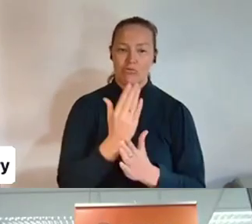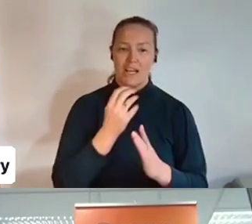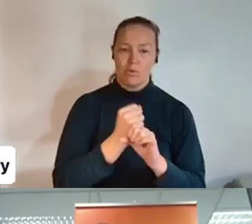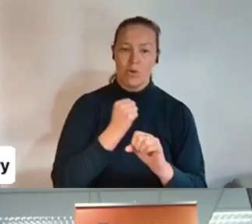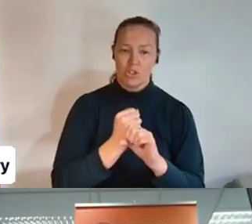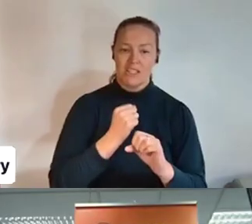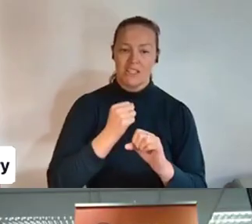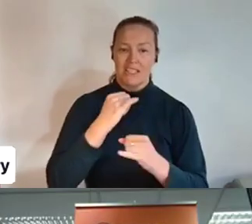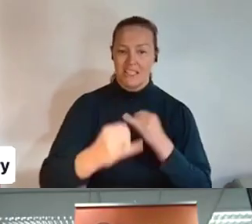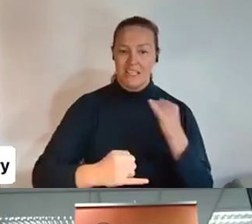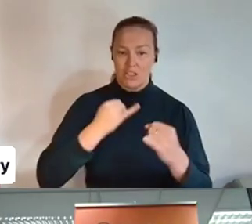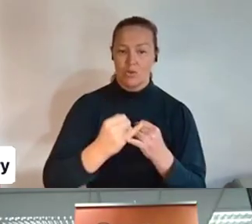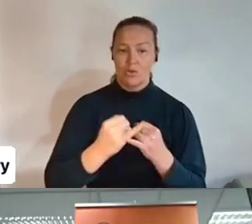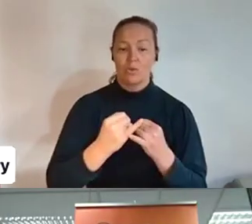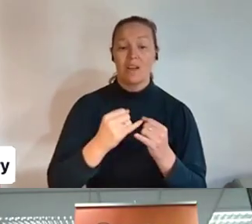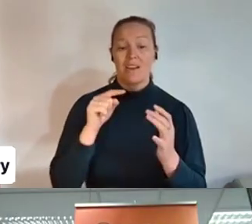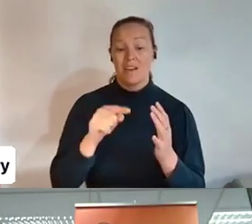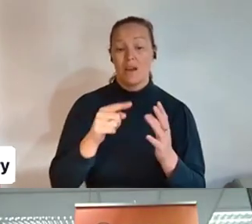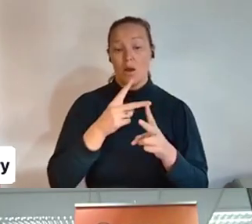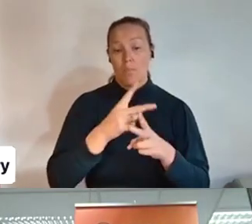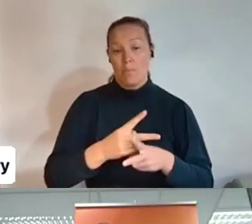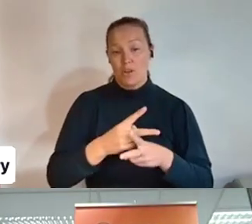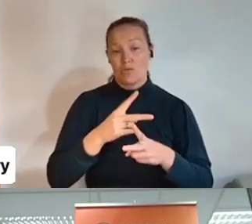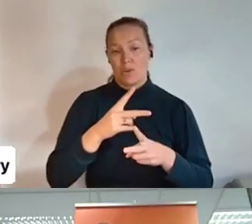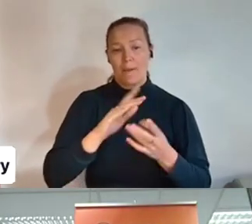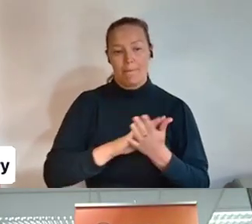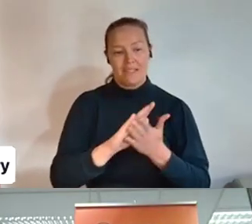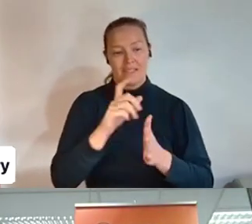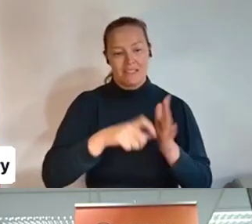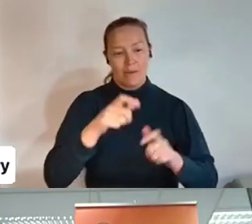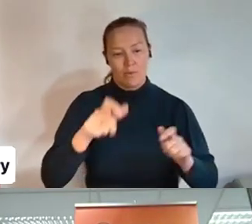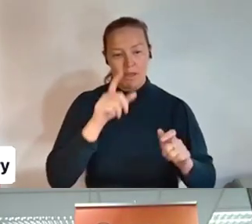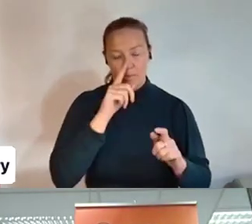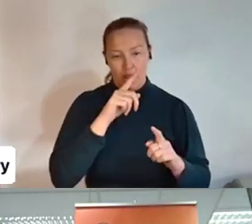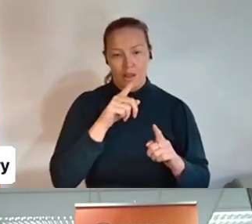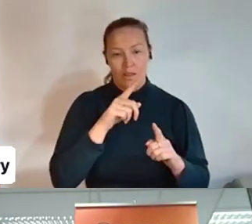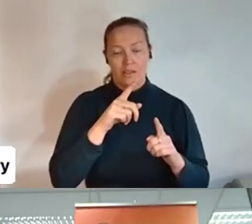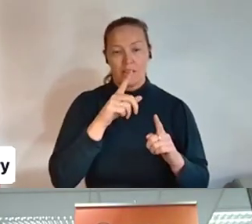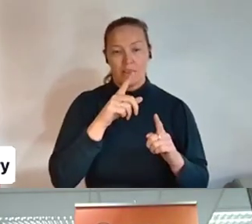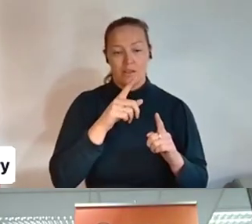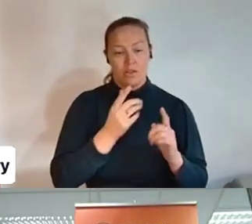our monitoring research enables everyday disabled people and their whānau throughout the country to